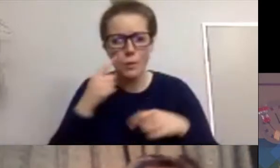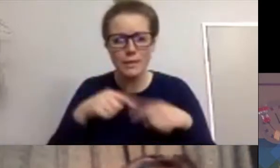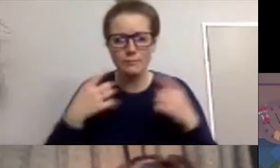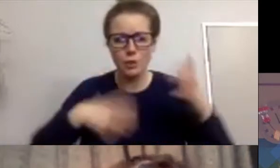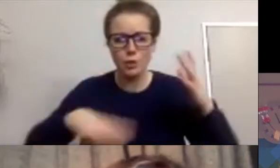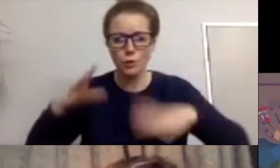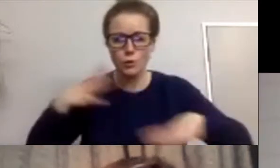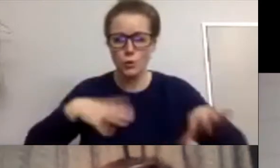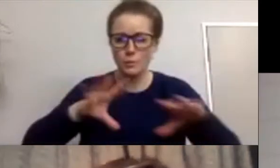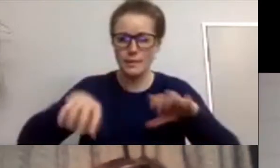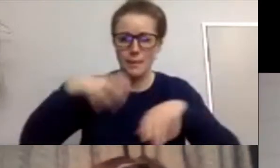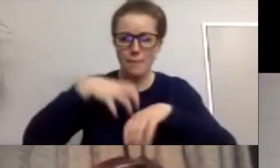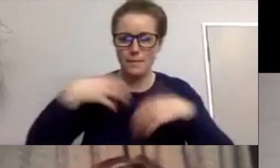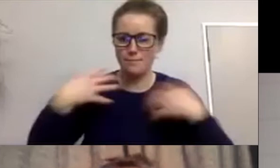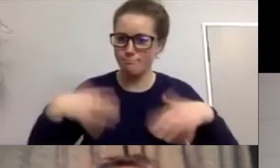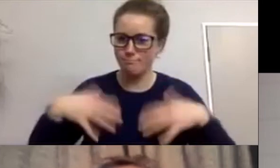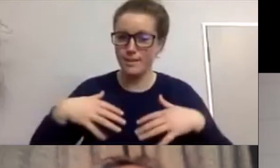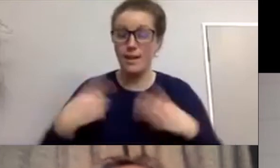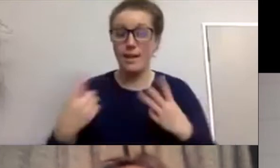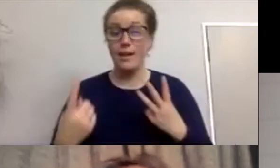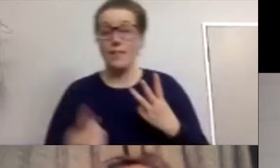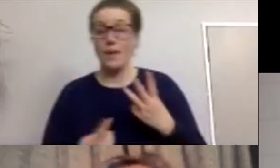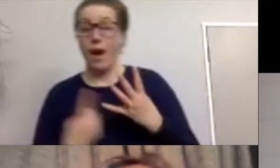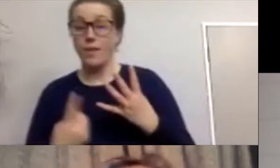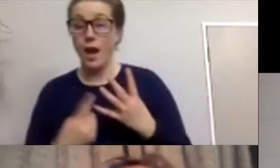And then the other thing we do that people might not